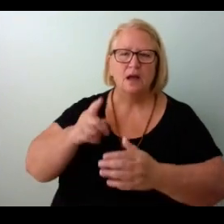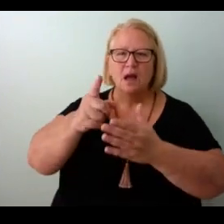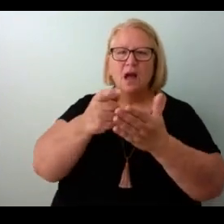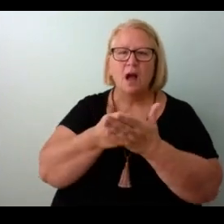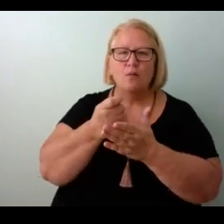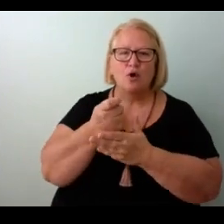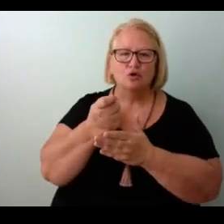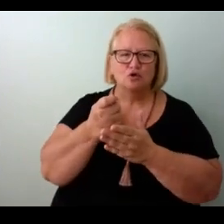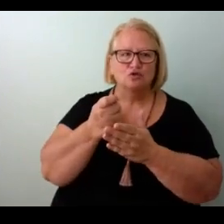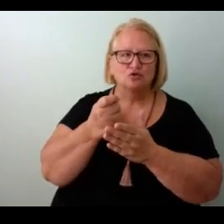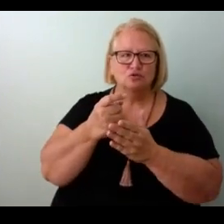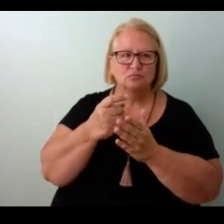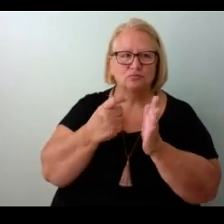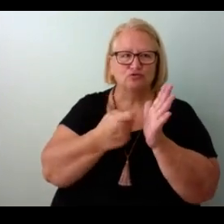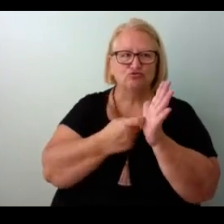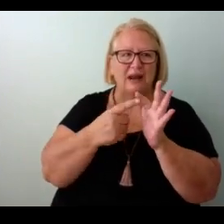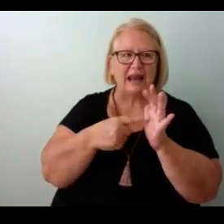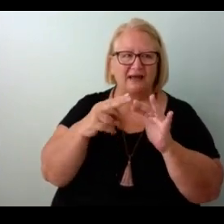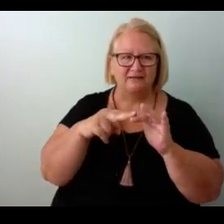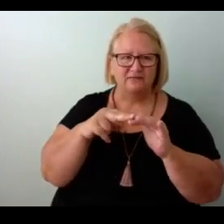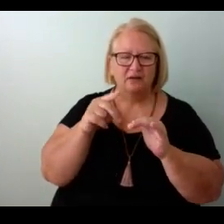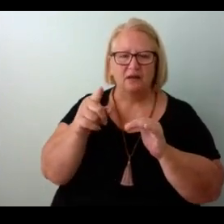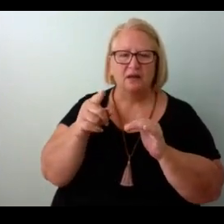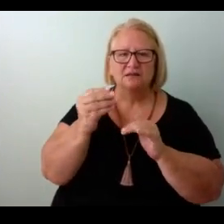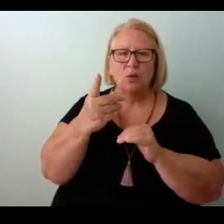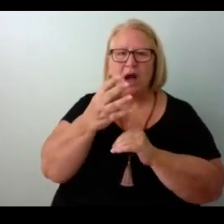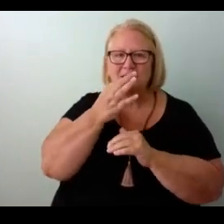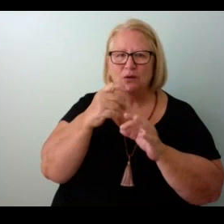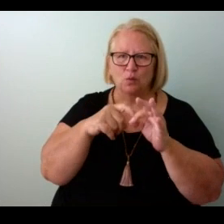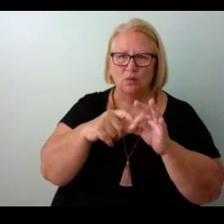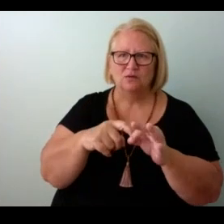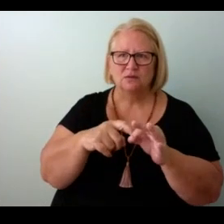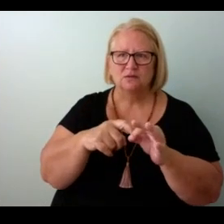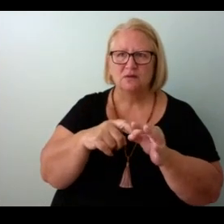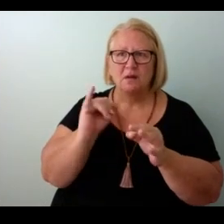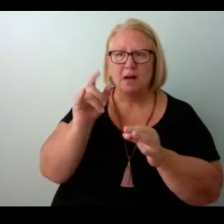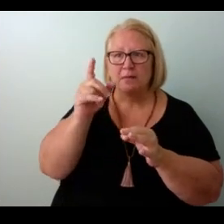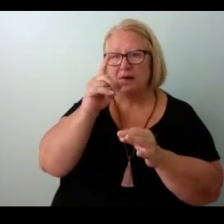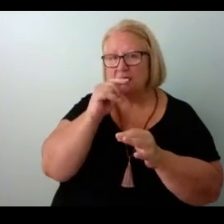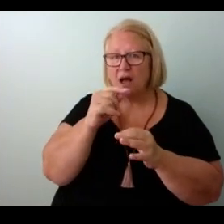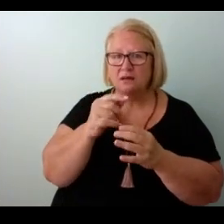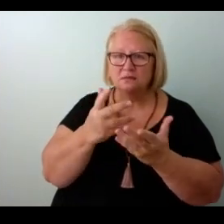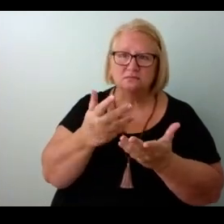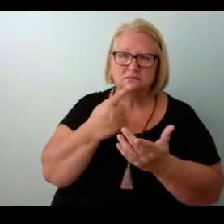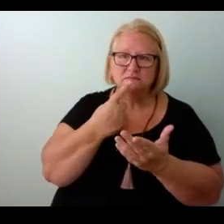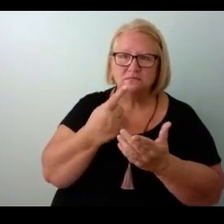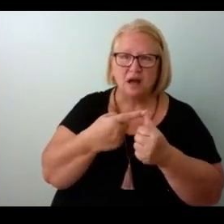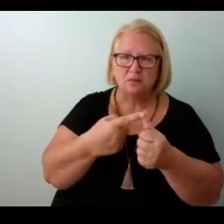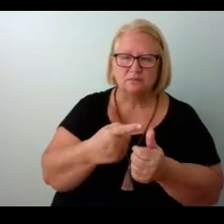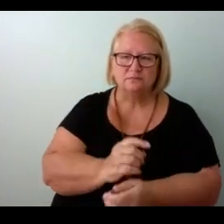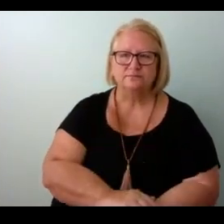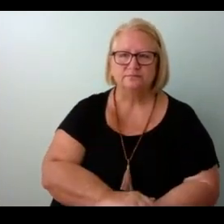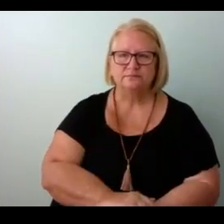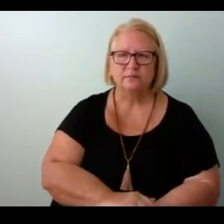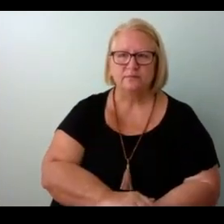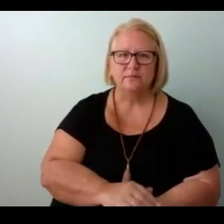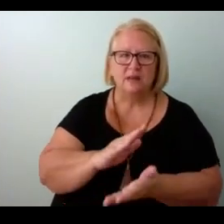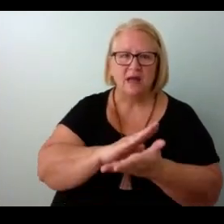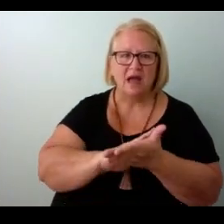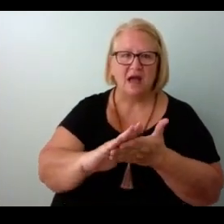We've had a question, and you might be able to shred some light on this, HEEAS and mortgage